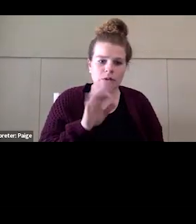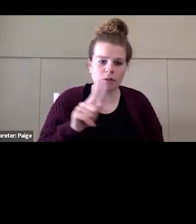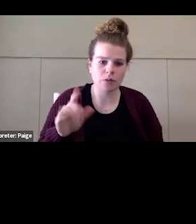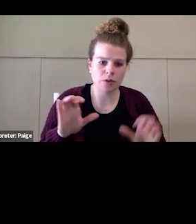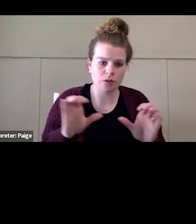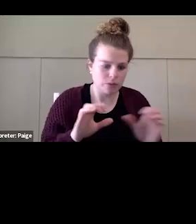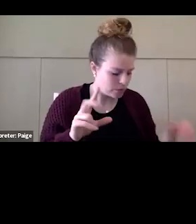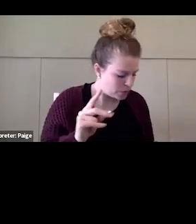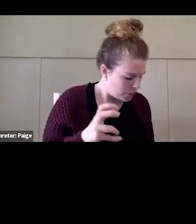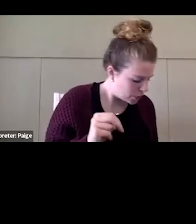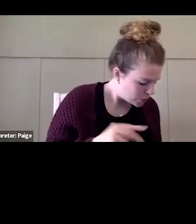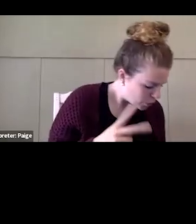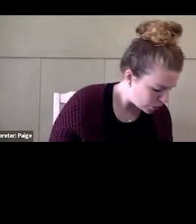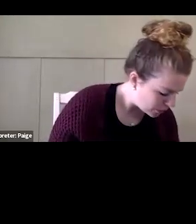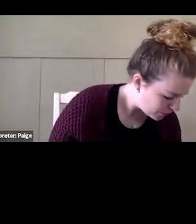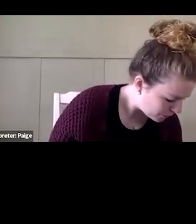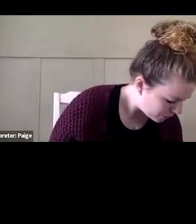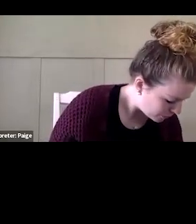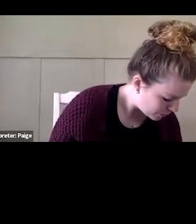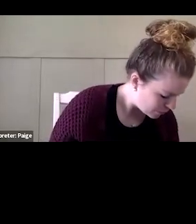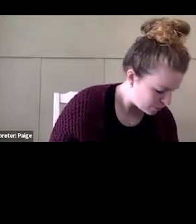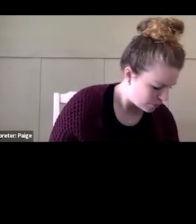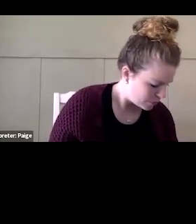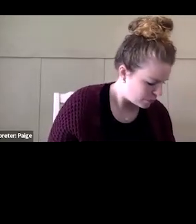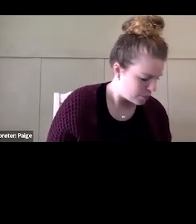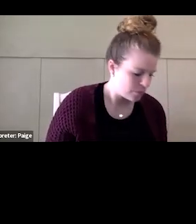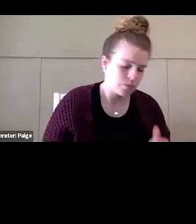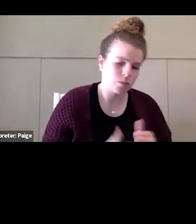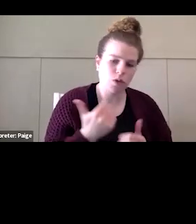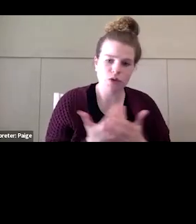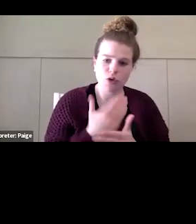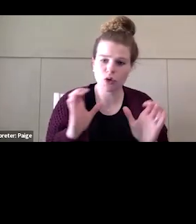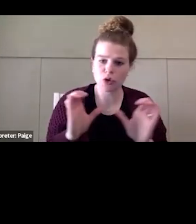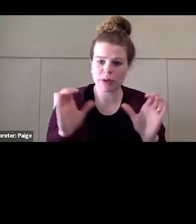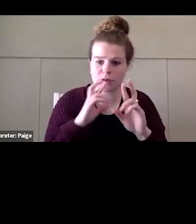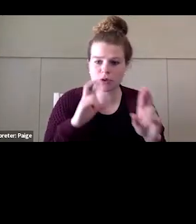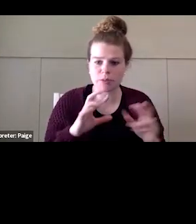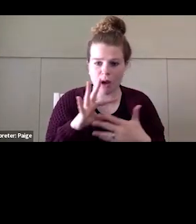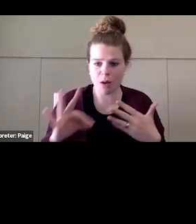which is our newest crisis response option that will be available through 911.